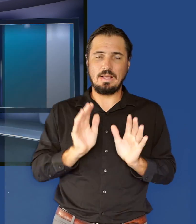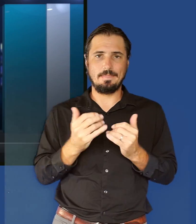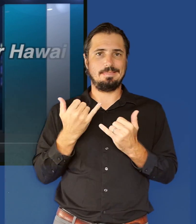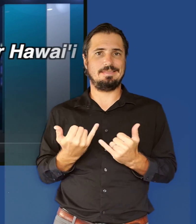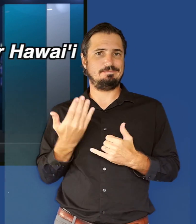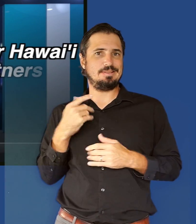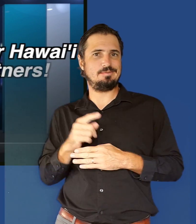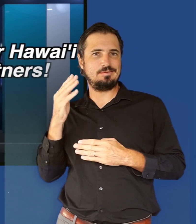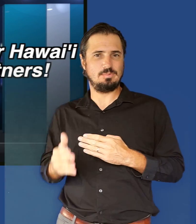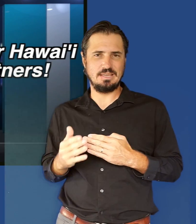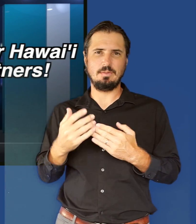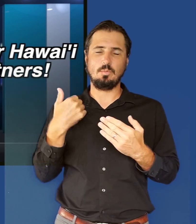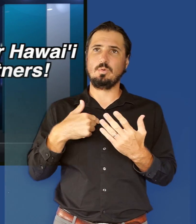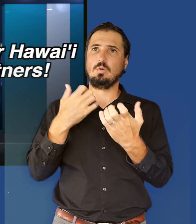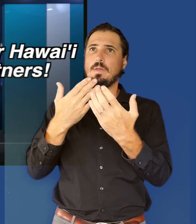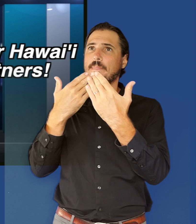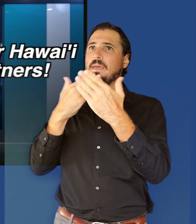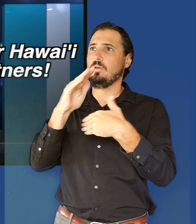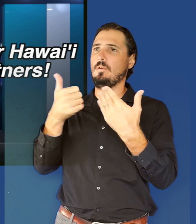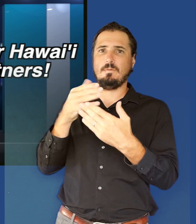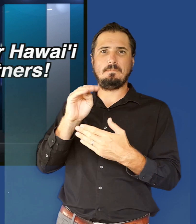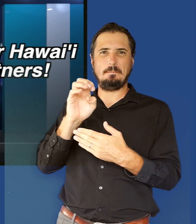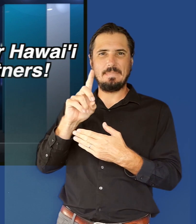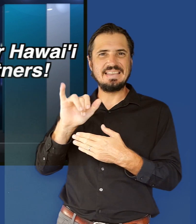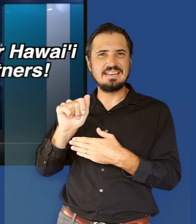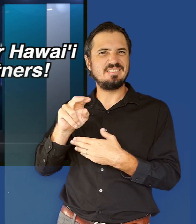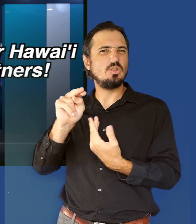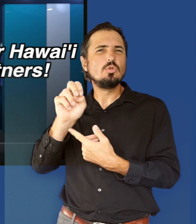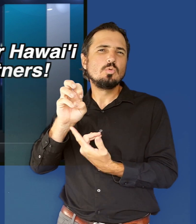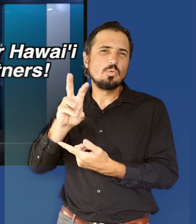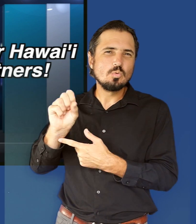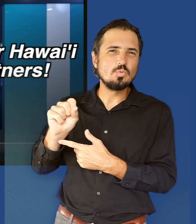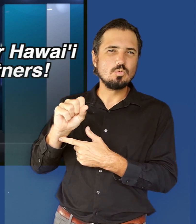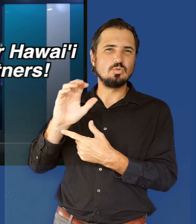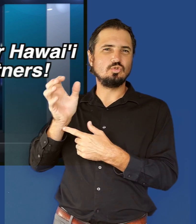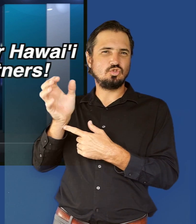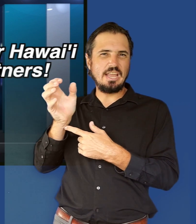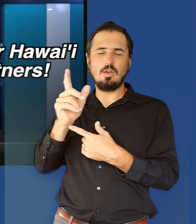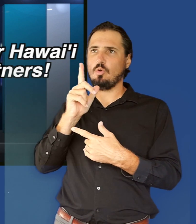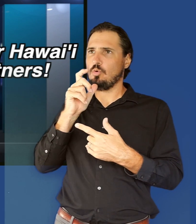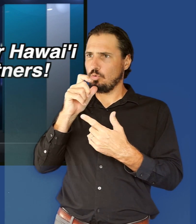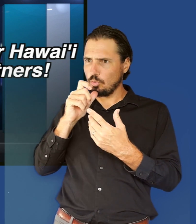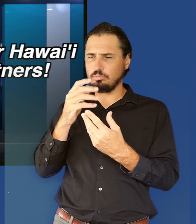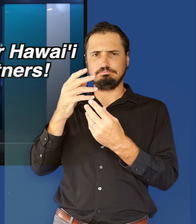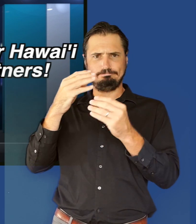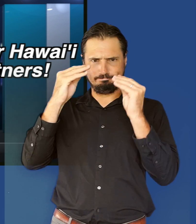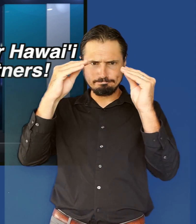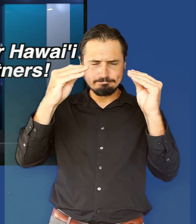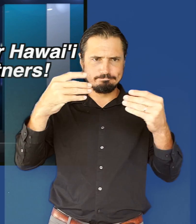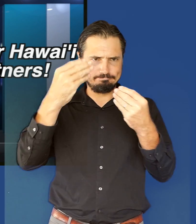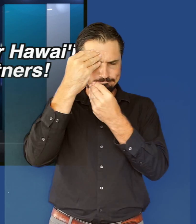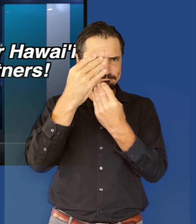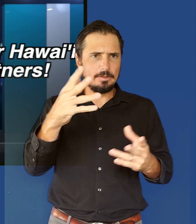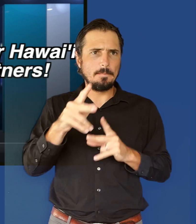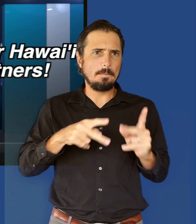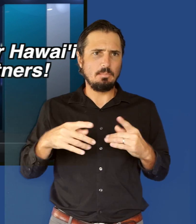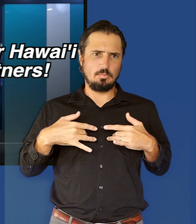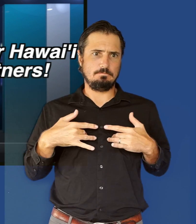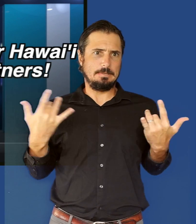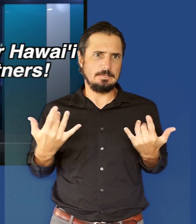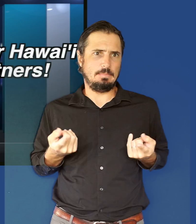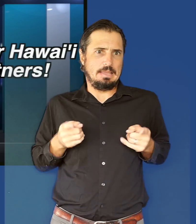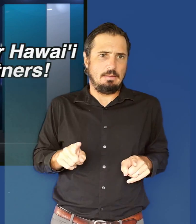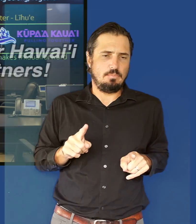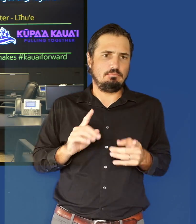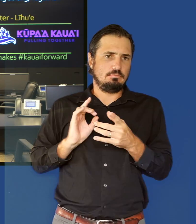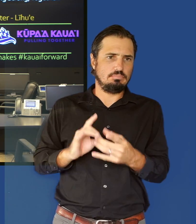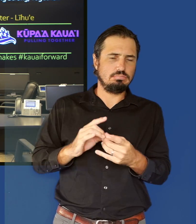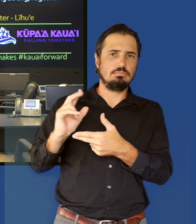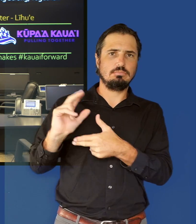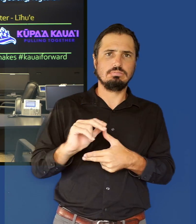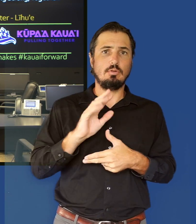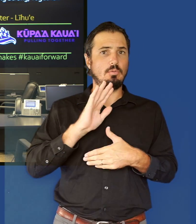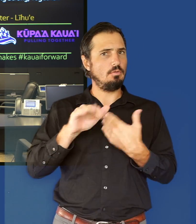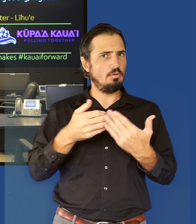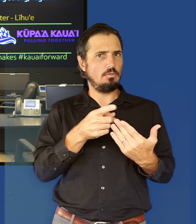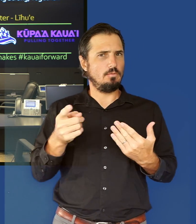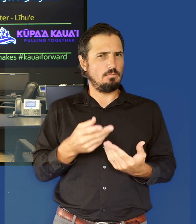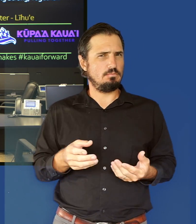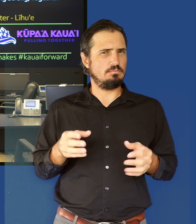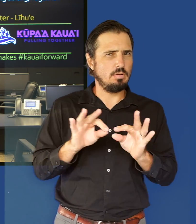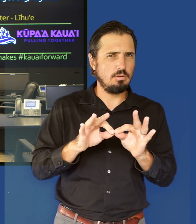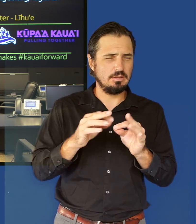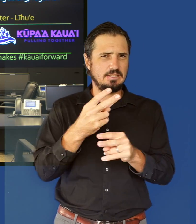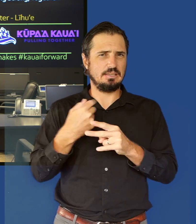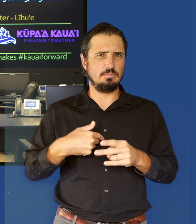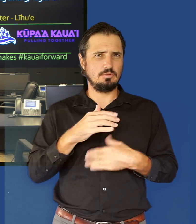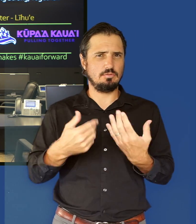local media partners here on Kaua‘i and across the state. Thank you for helping to keep our island informed, prepared, and safe. You play a critical role in our emergency response.